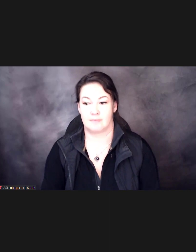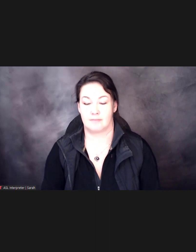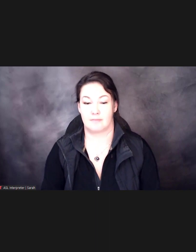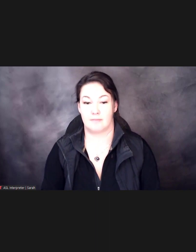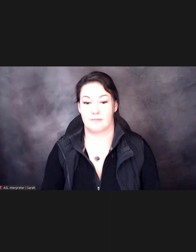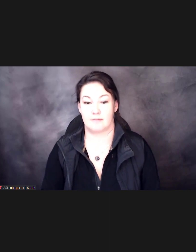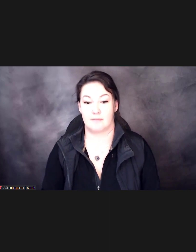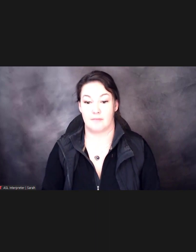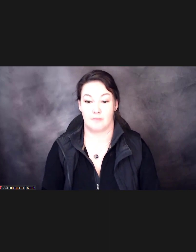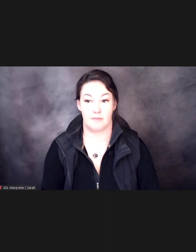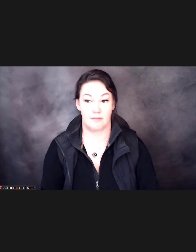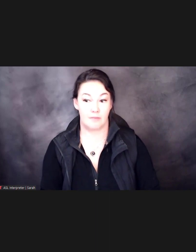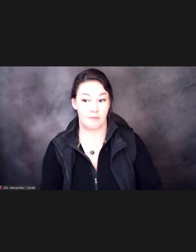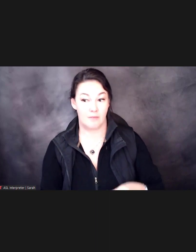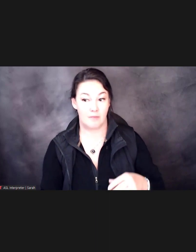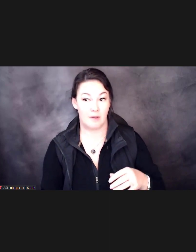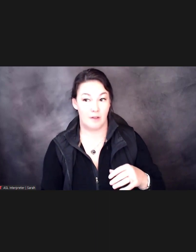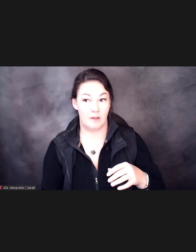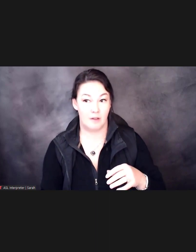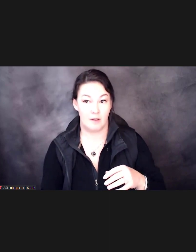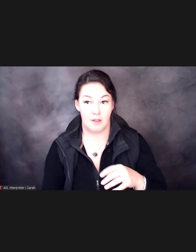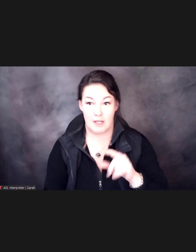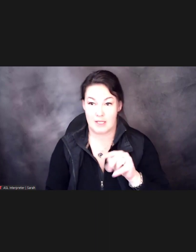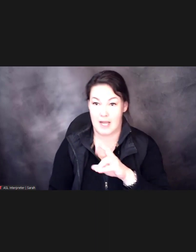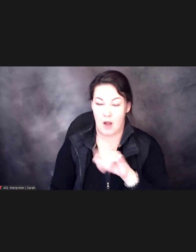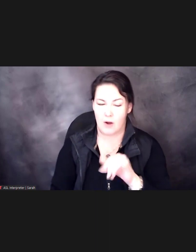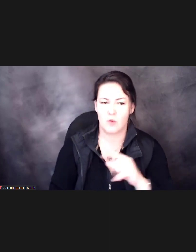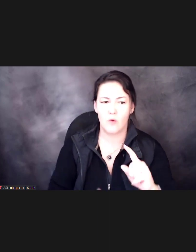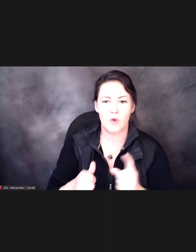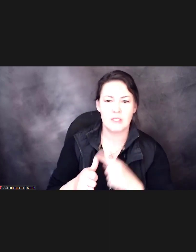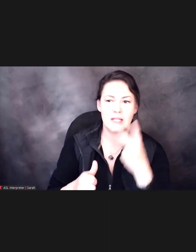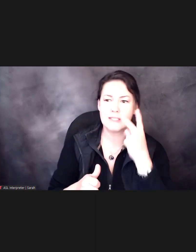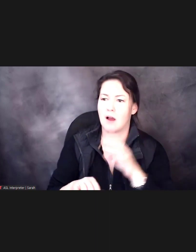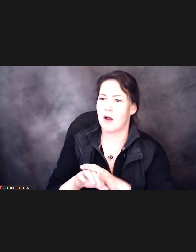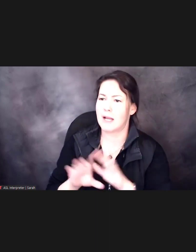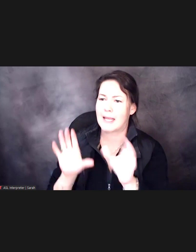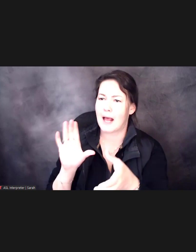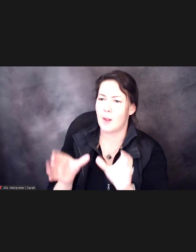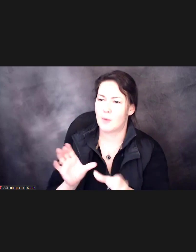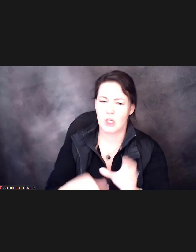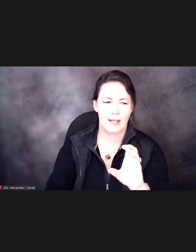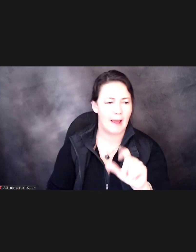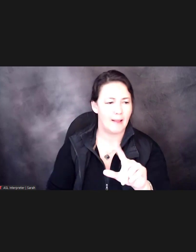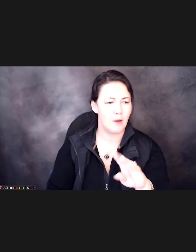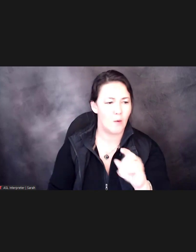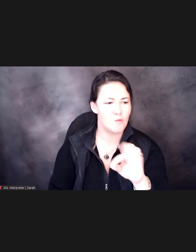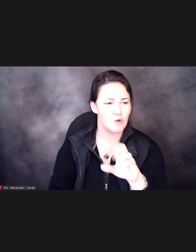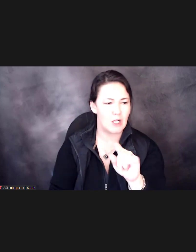: So, William, I see the first one here on, um, calibration. Can you speak to calibration of equipment?